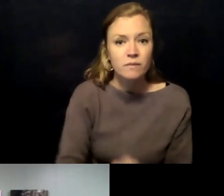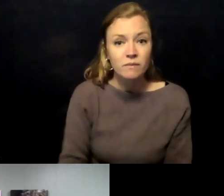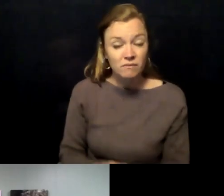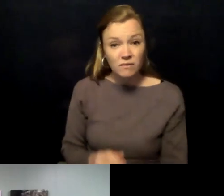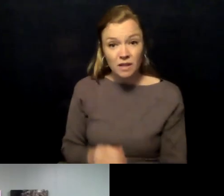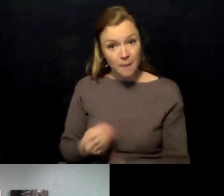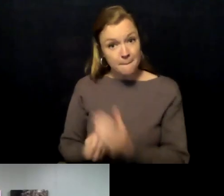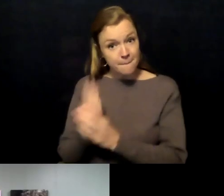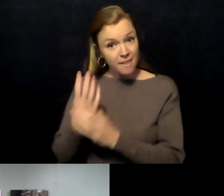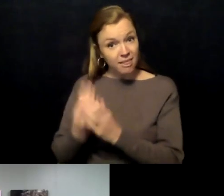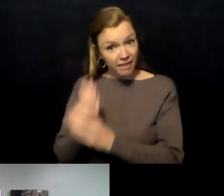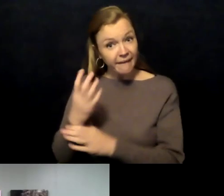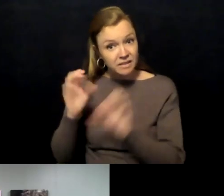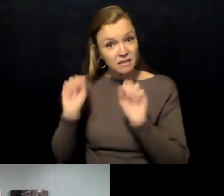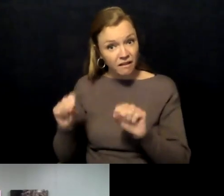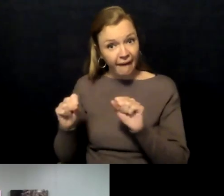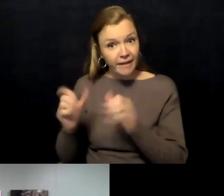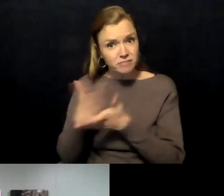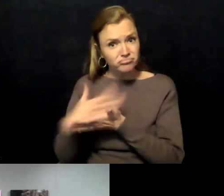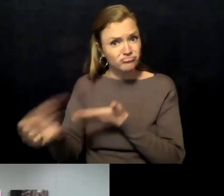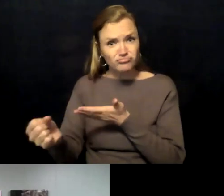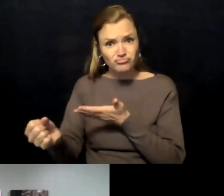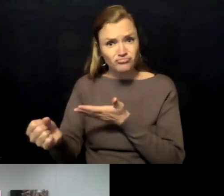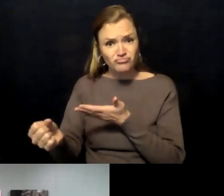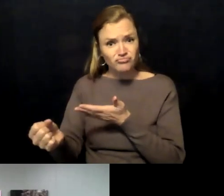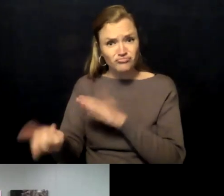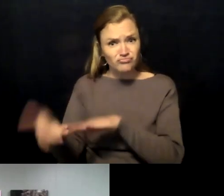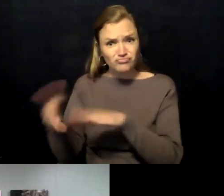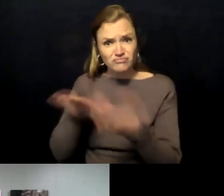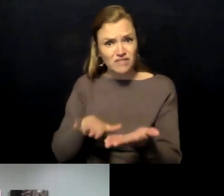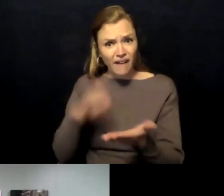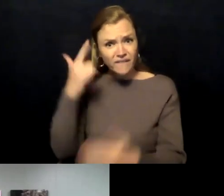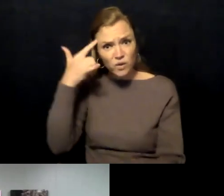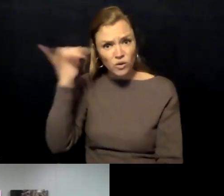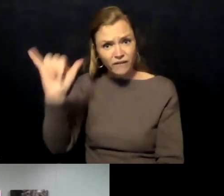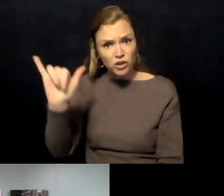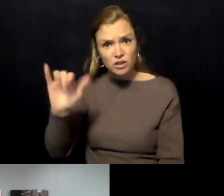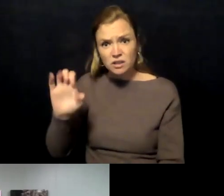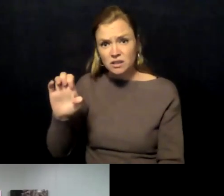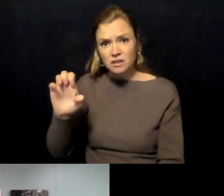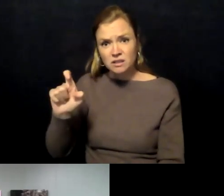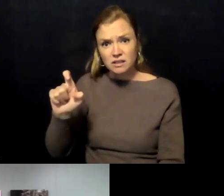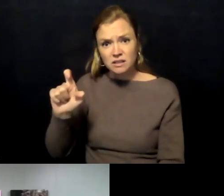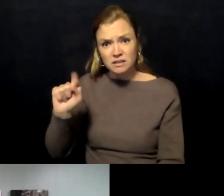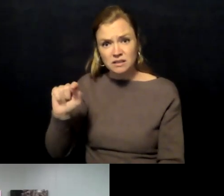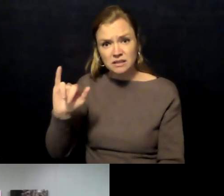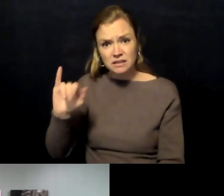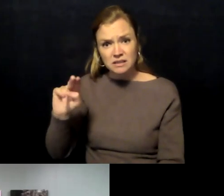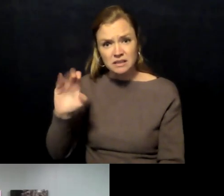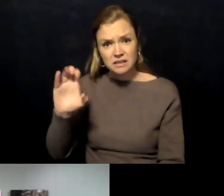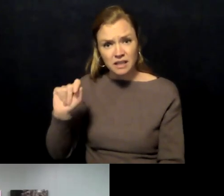And same with animals, you know the